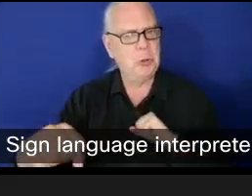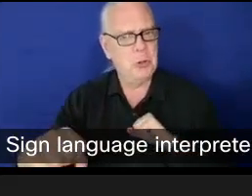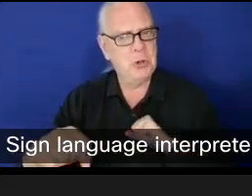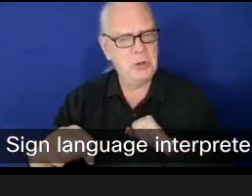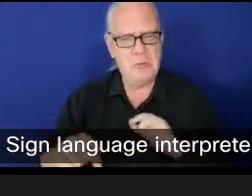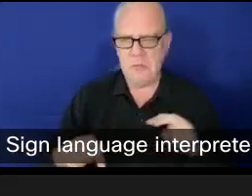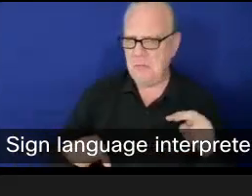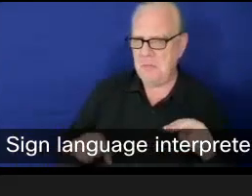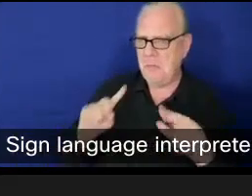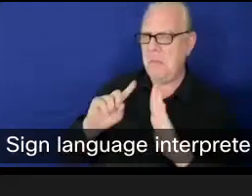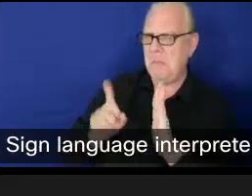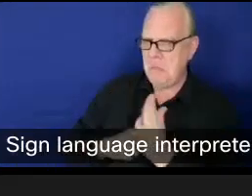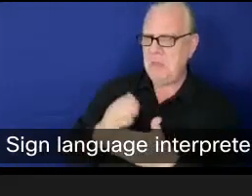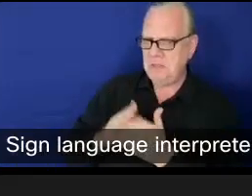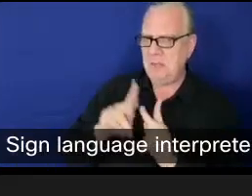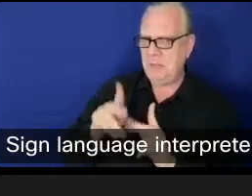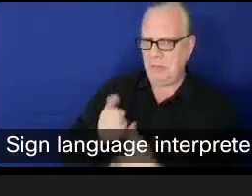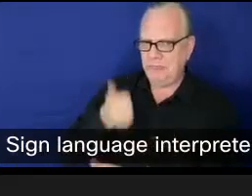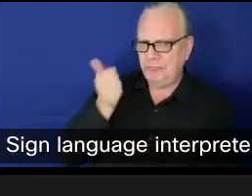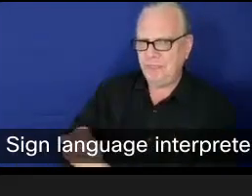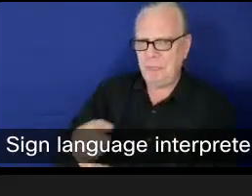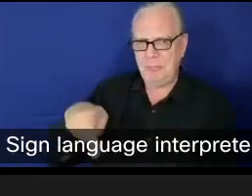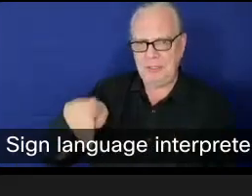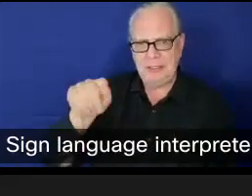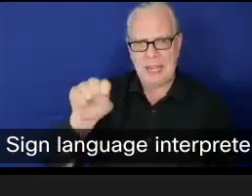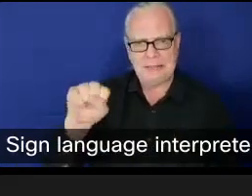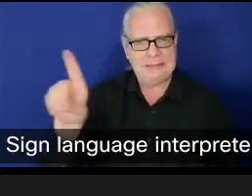post-traumatic stress disorder that were very unique to living